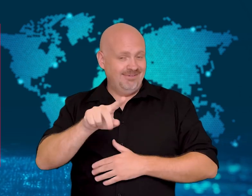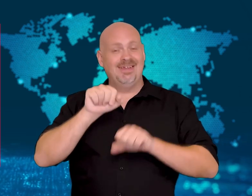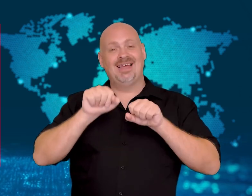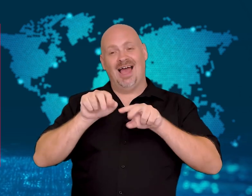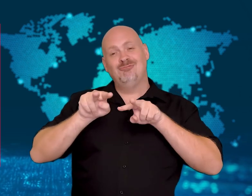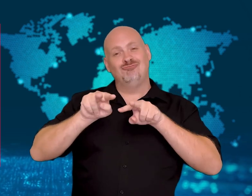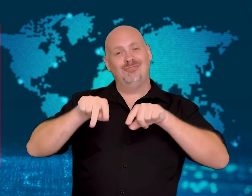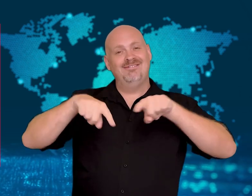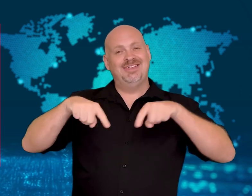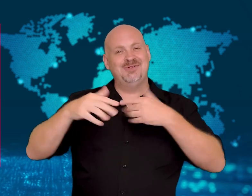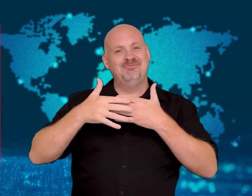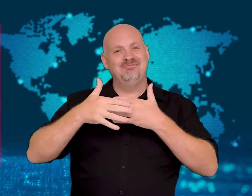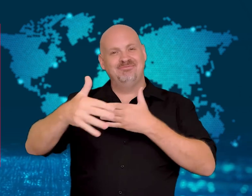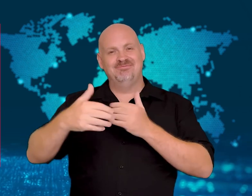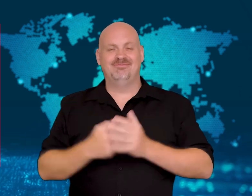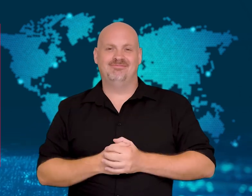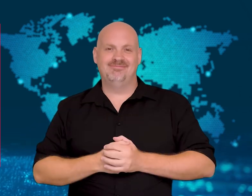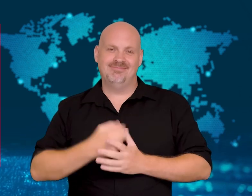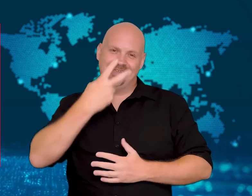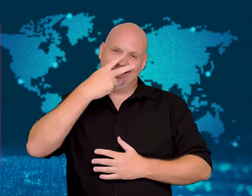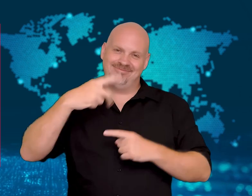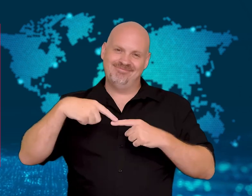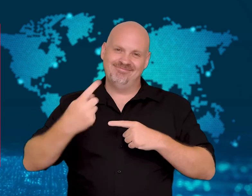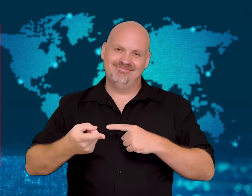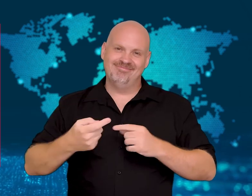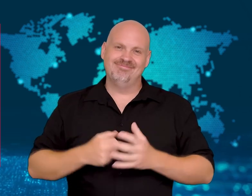to get new video updates! See you next time!